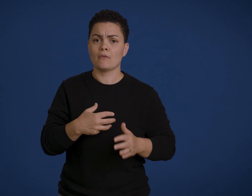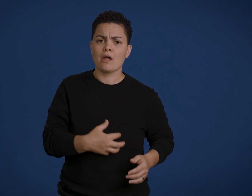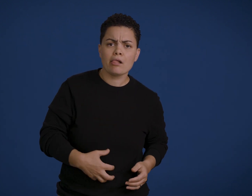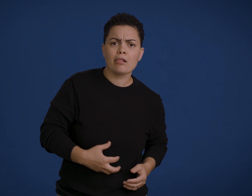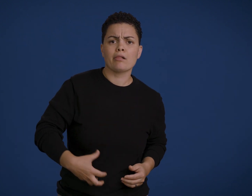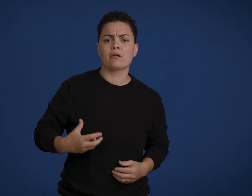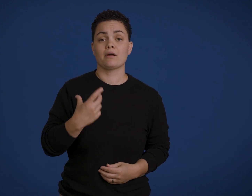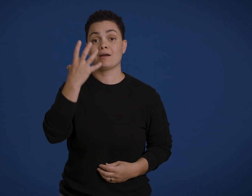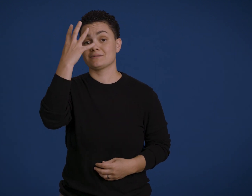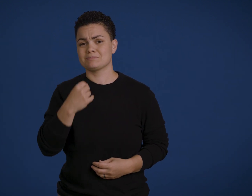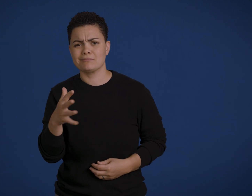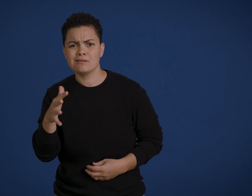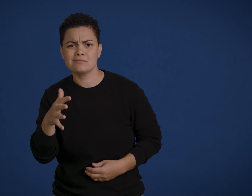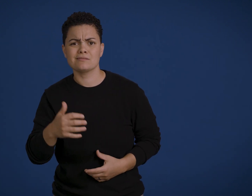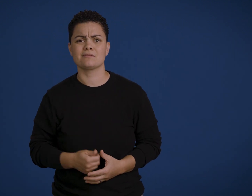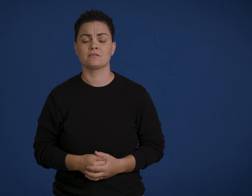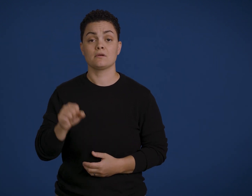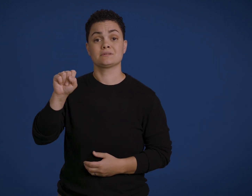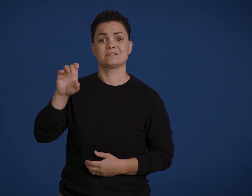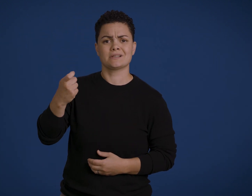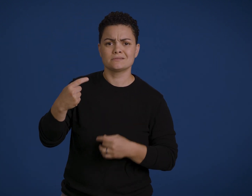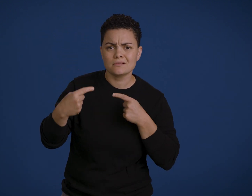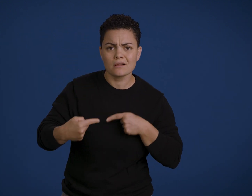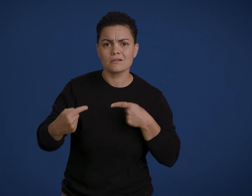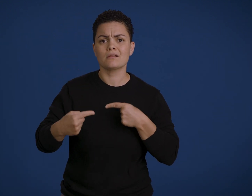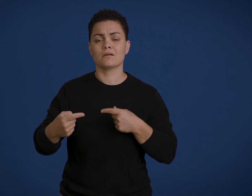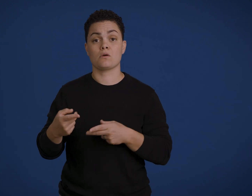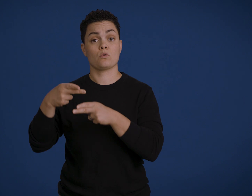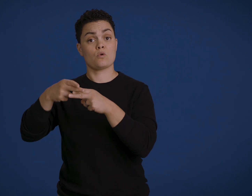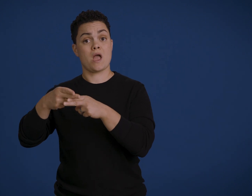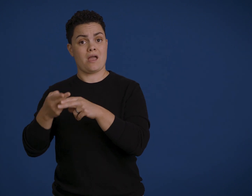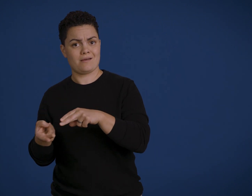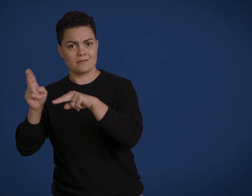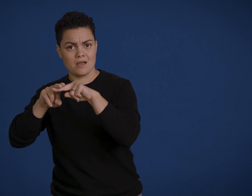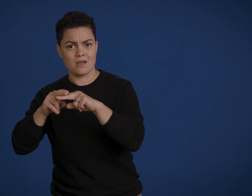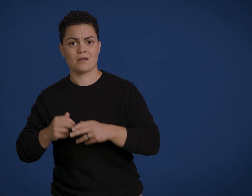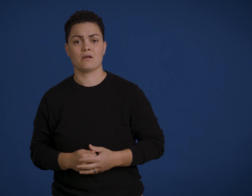Some common side effects may include nausea, poor sleep, sexual dysfunction,